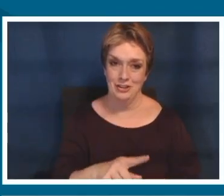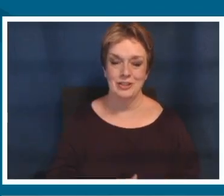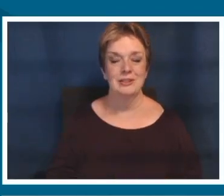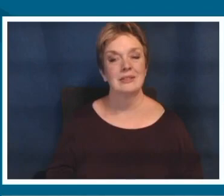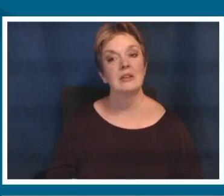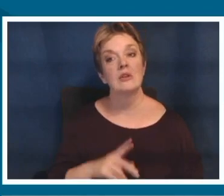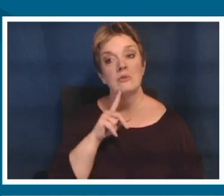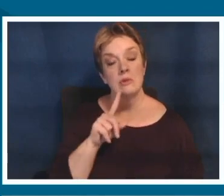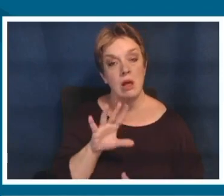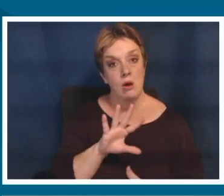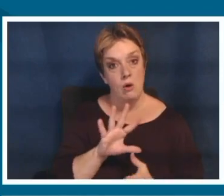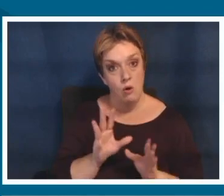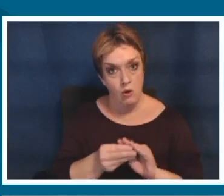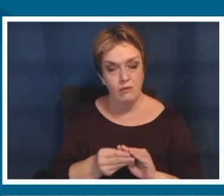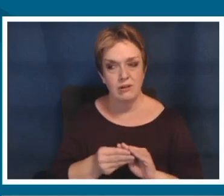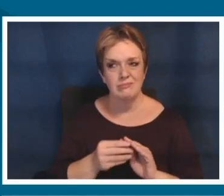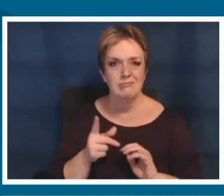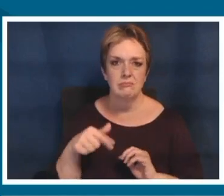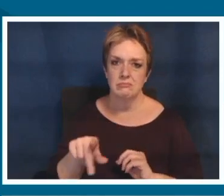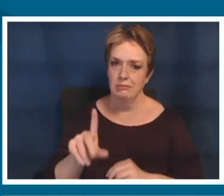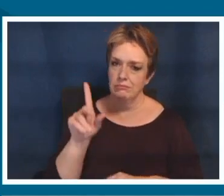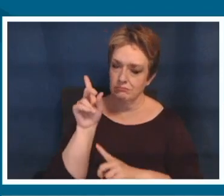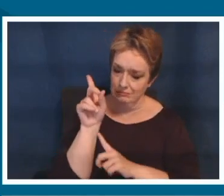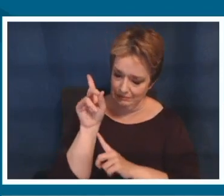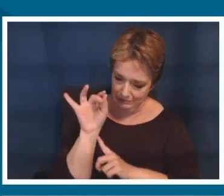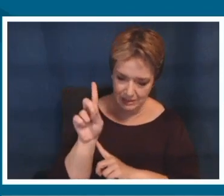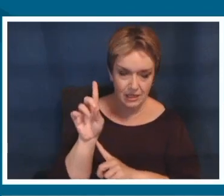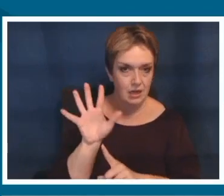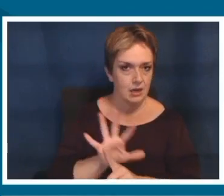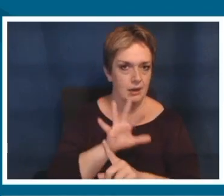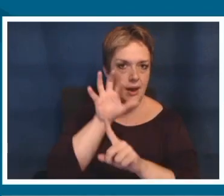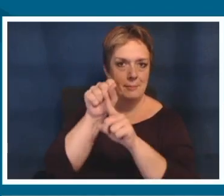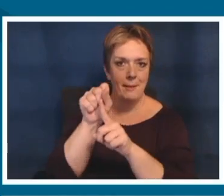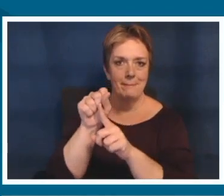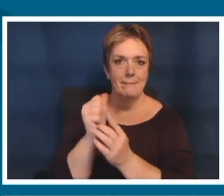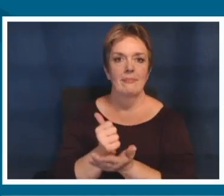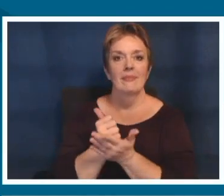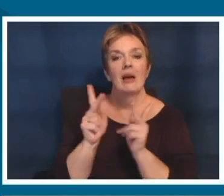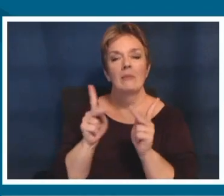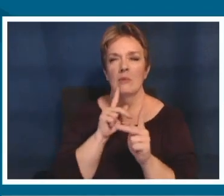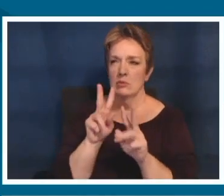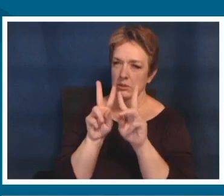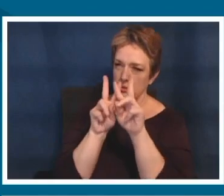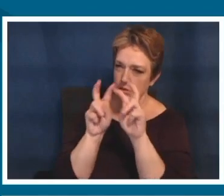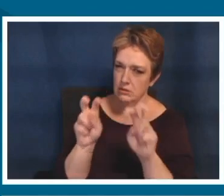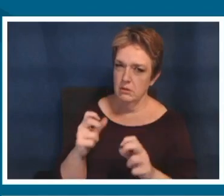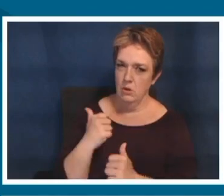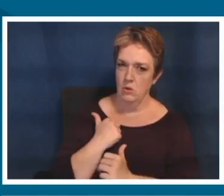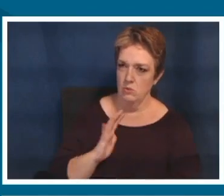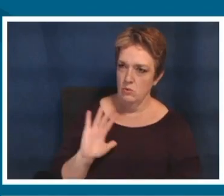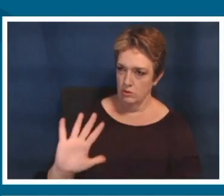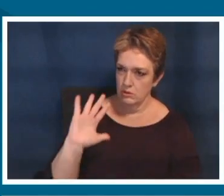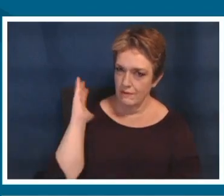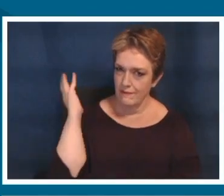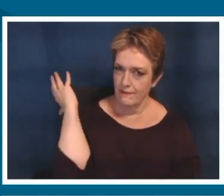purpose this one in getting people to look deeply at the soldiers faces